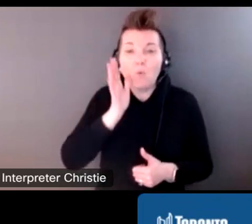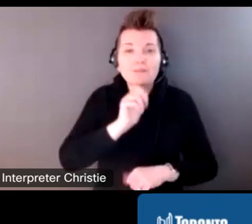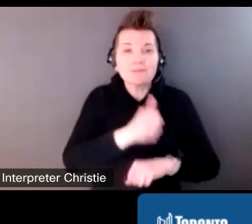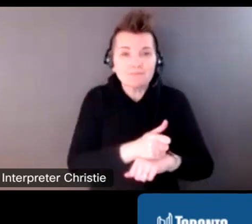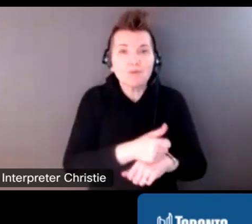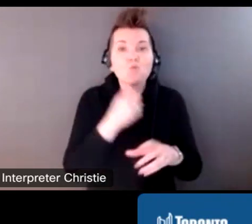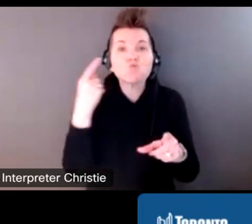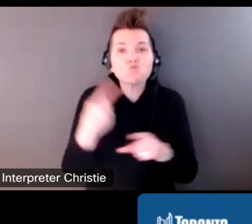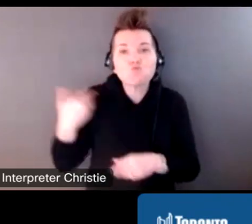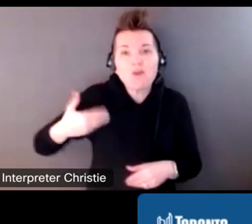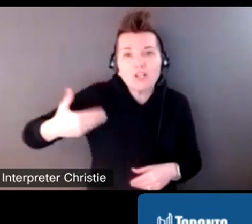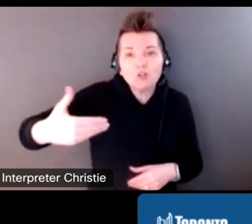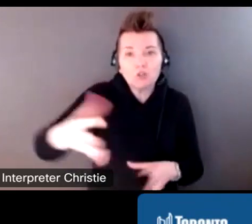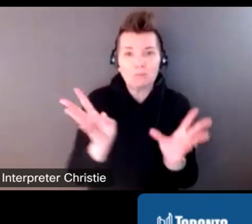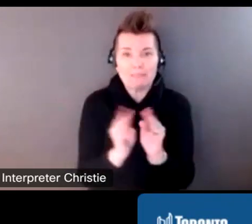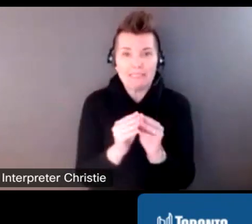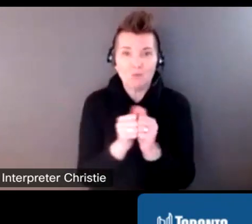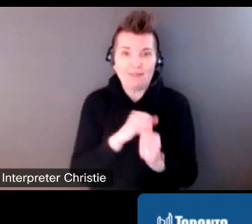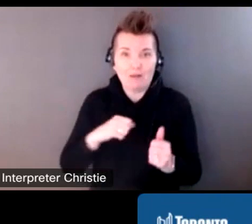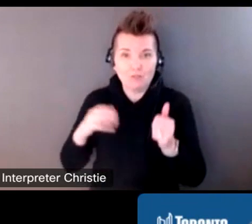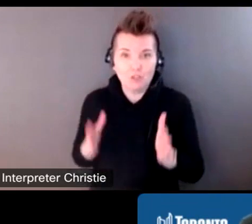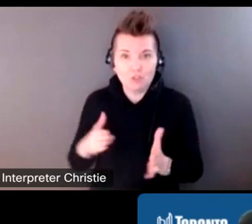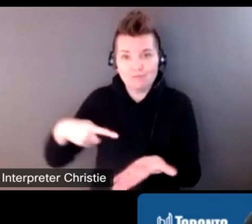and going over issues of work zones within their ward.